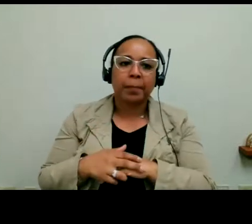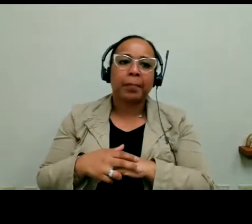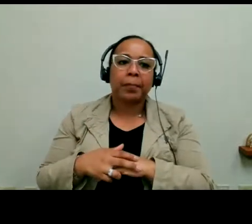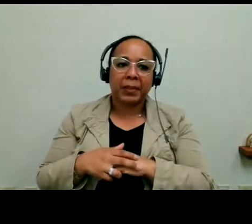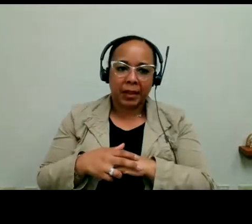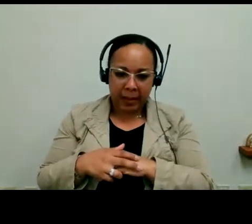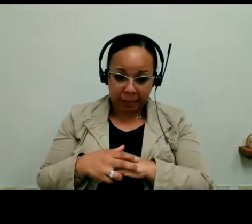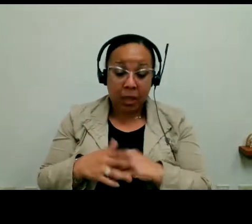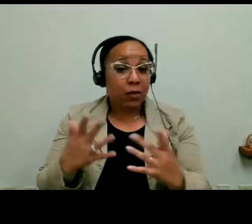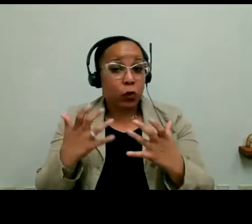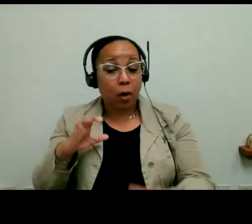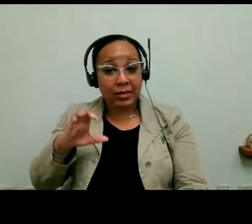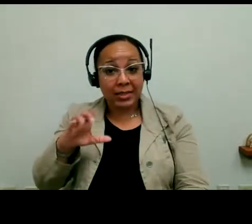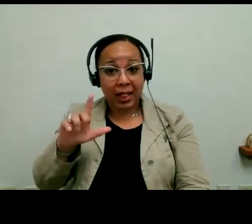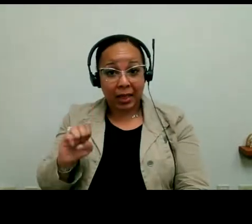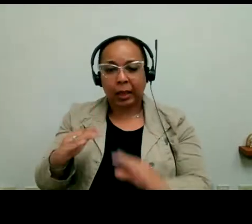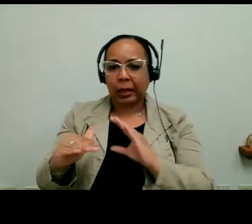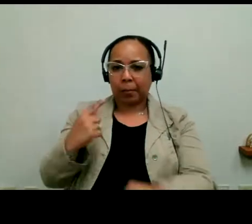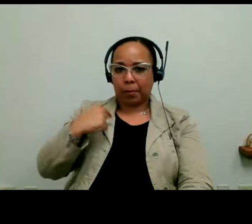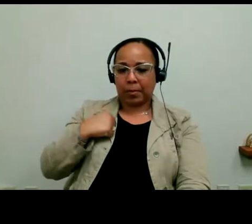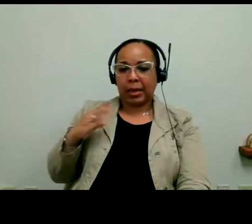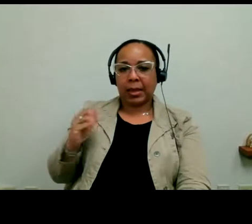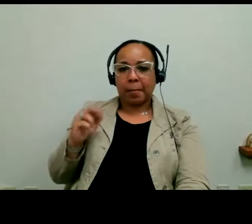Also if you want CLE, send me an email, BarryT@EquipforEquality.org. Also